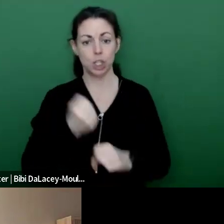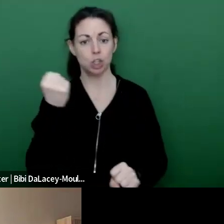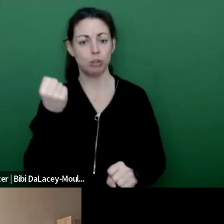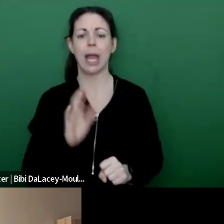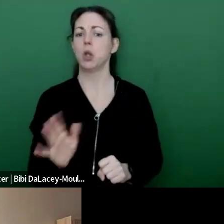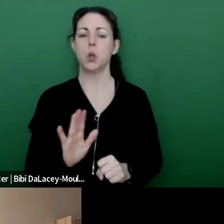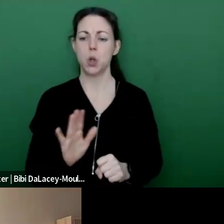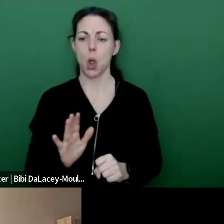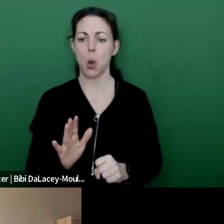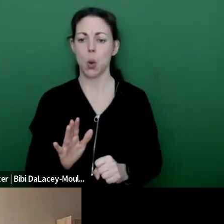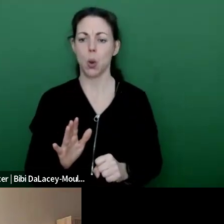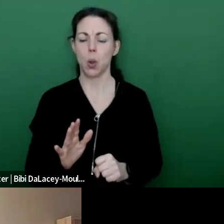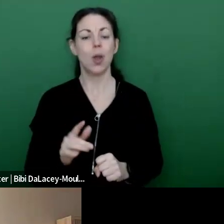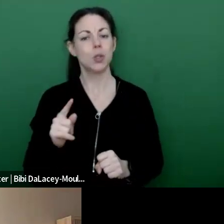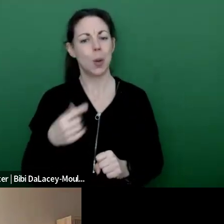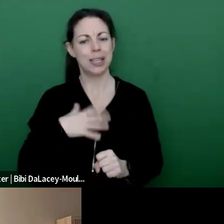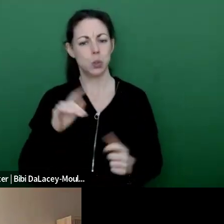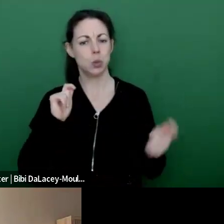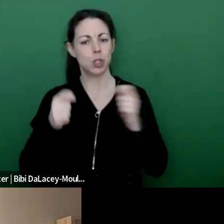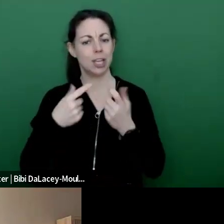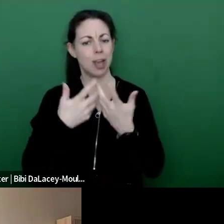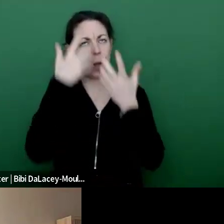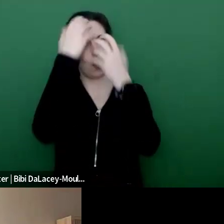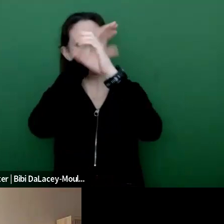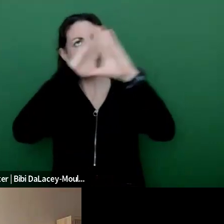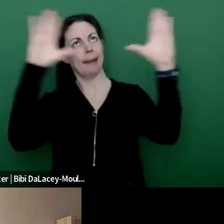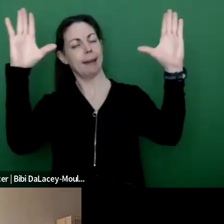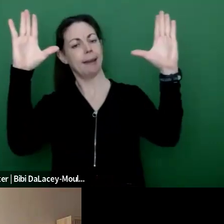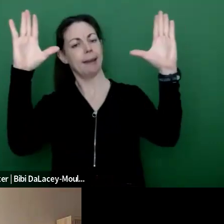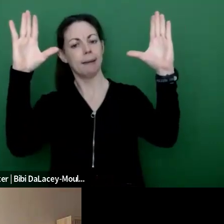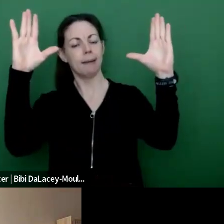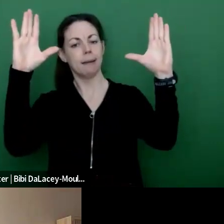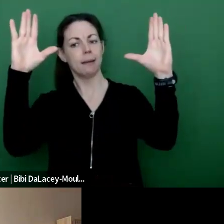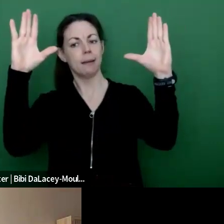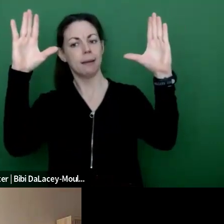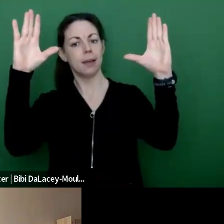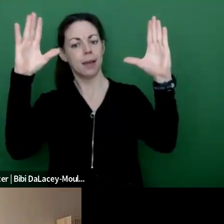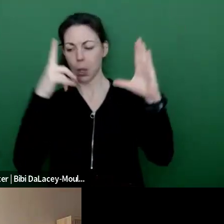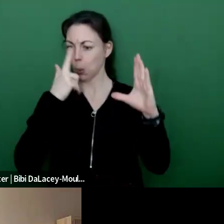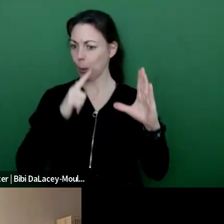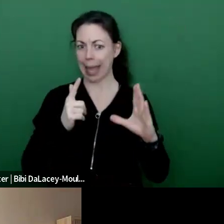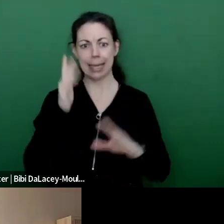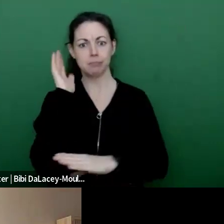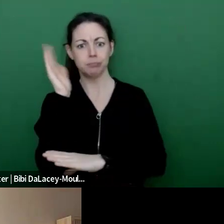there's a lot of mindset shifting that's involved in how we even conceive how careers form. I've, in many contexts,